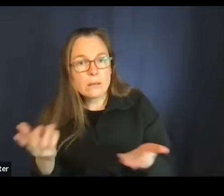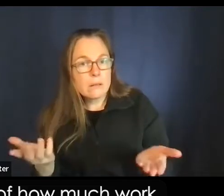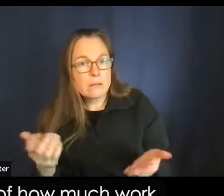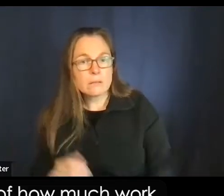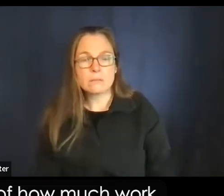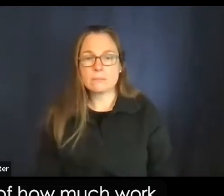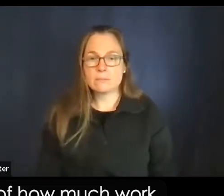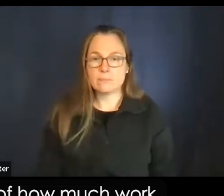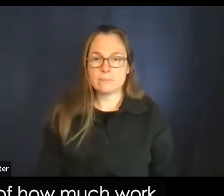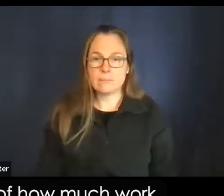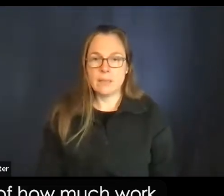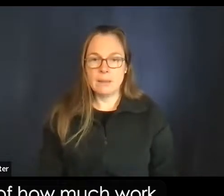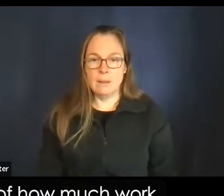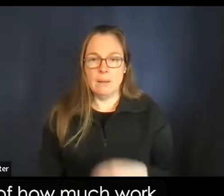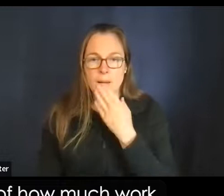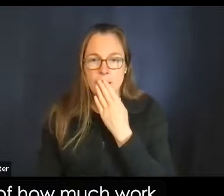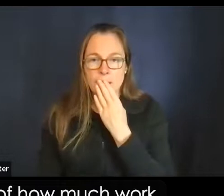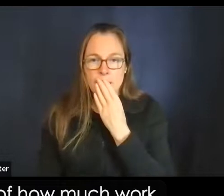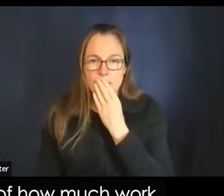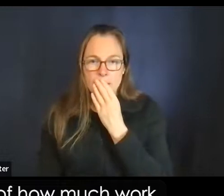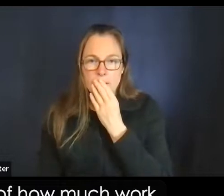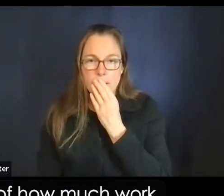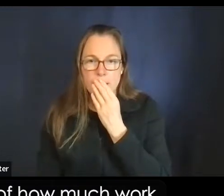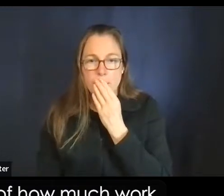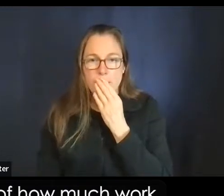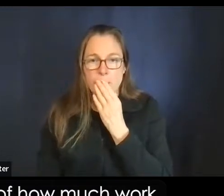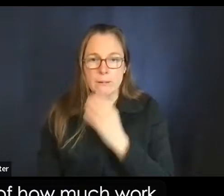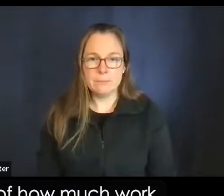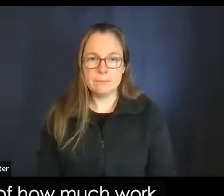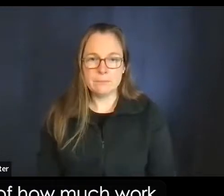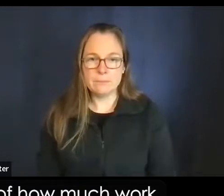Could you give me a sense of how much work has gone into the preparation?